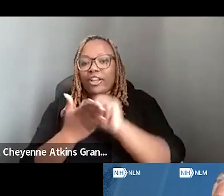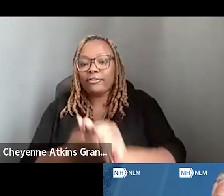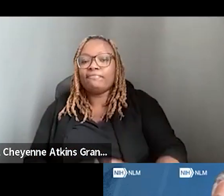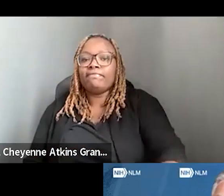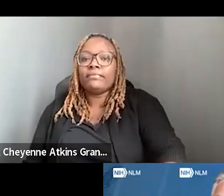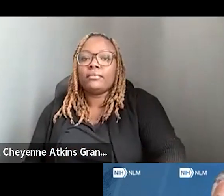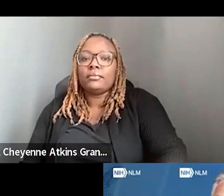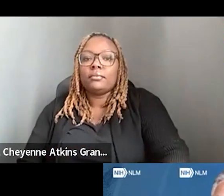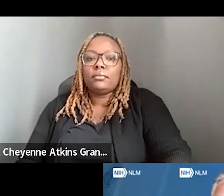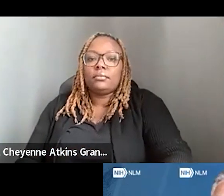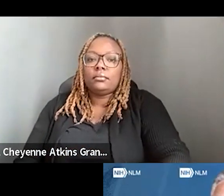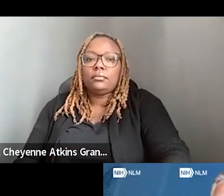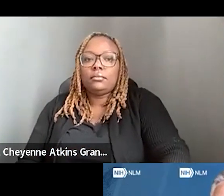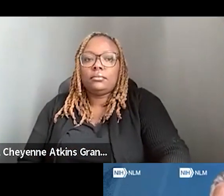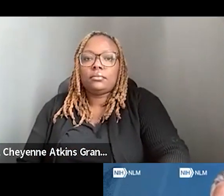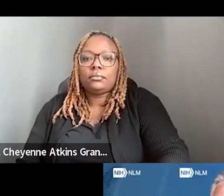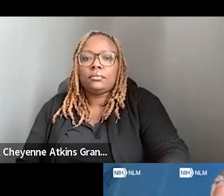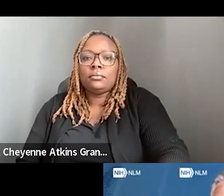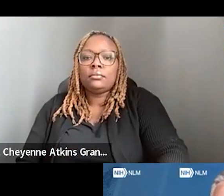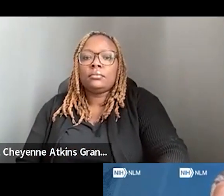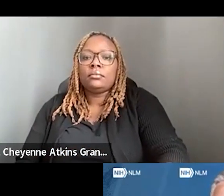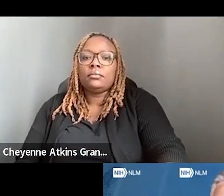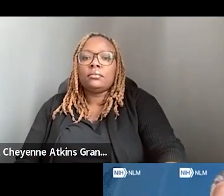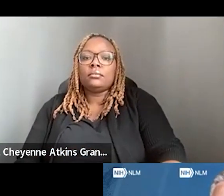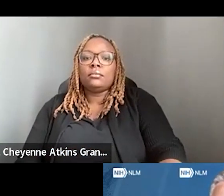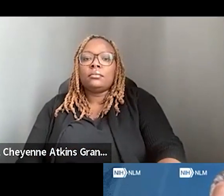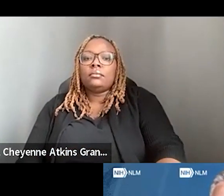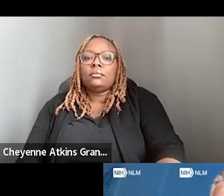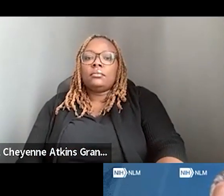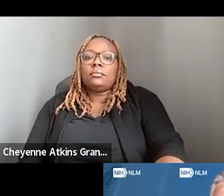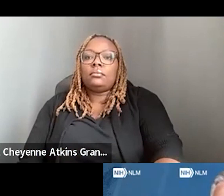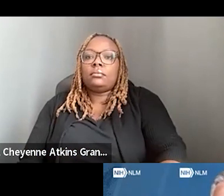Jeremy Leffler: Okay. So, likewise, with -- as we had a lot of questions on ORCID,